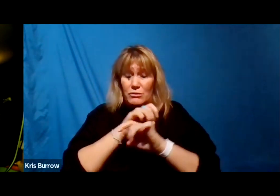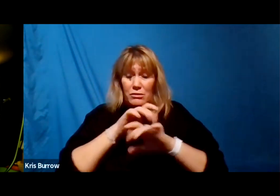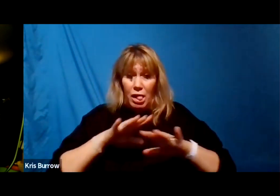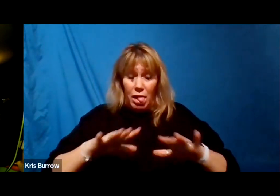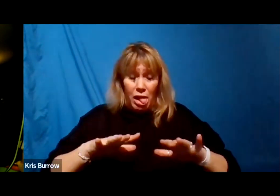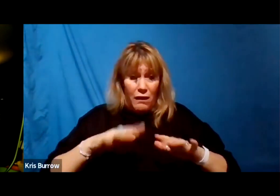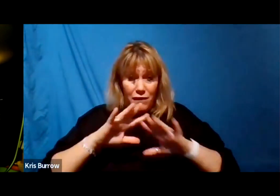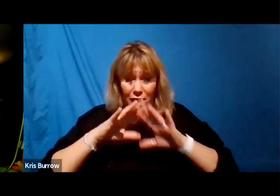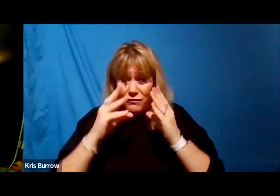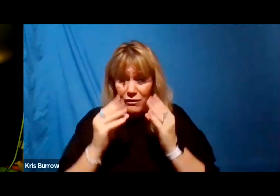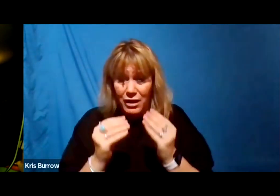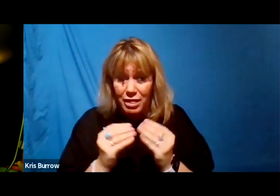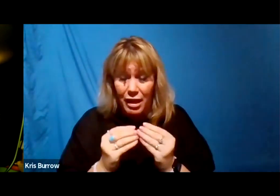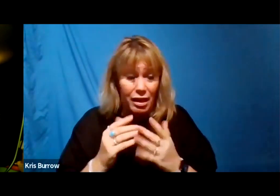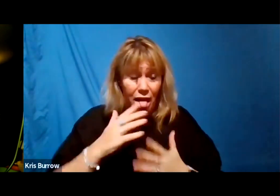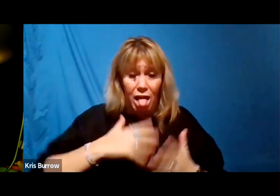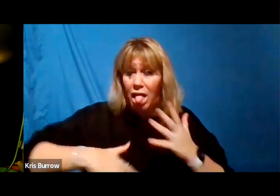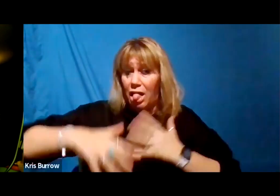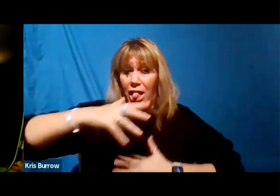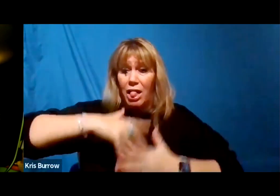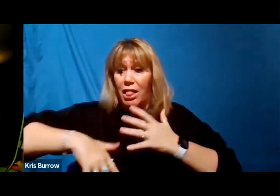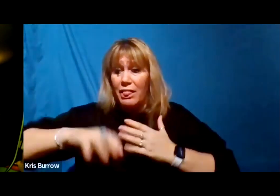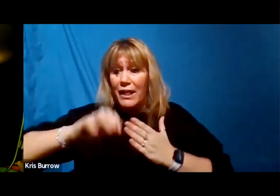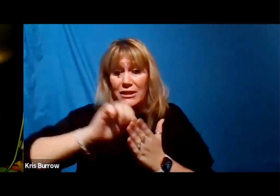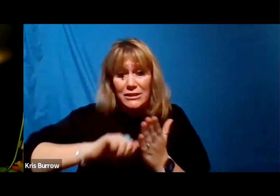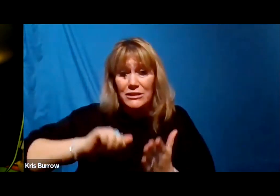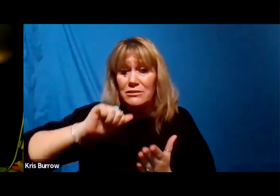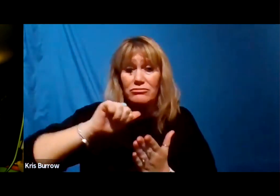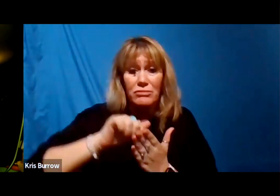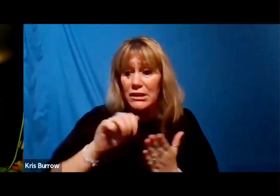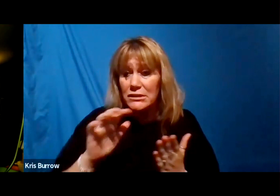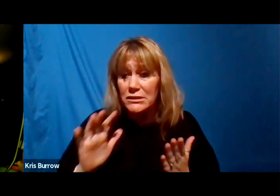A brief audio description, that's a new one for me. Umm... I have